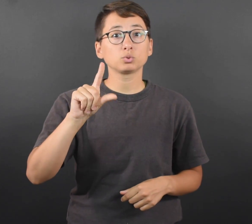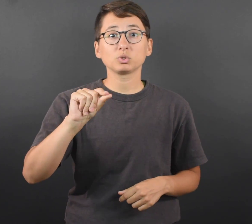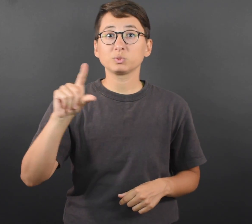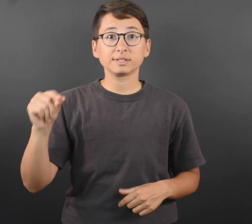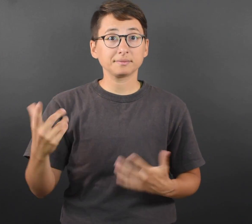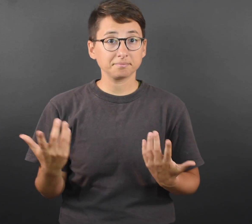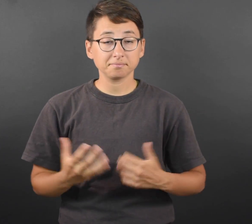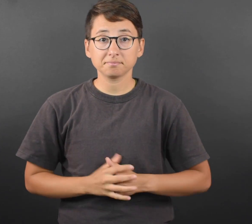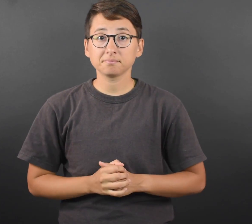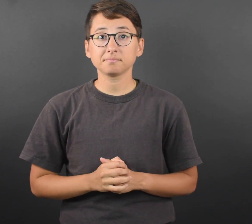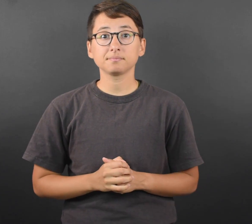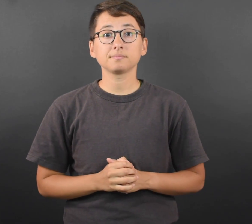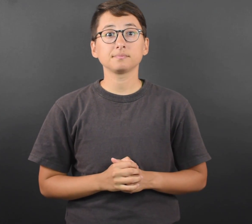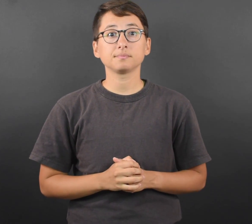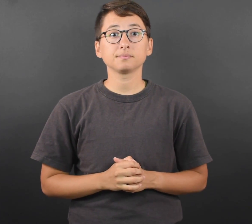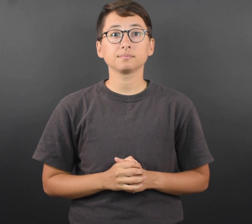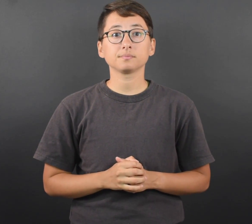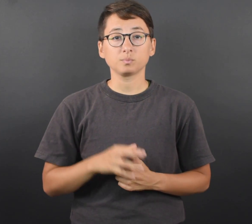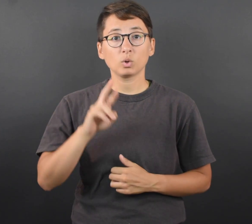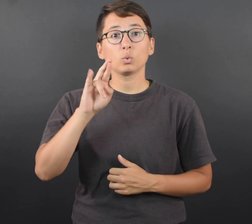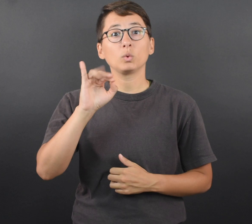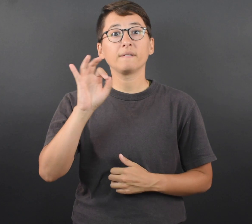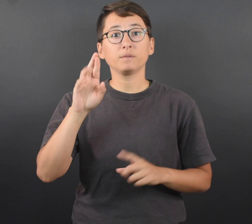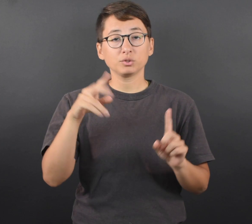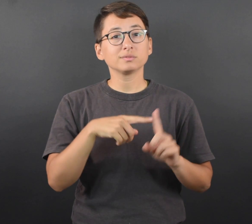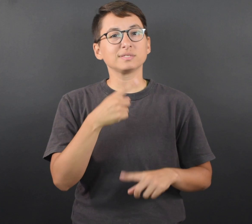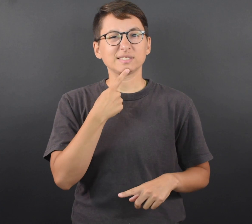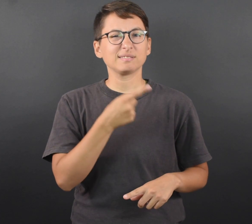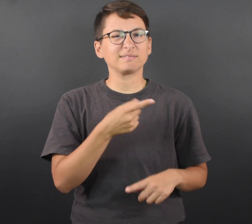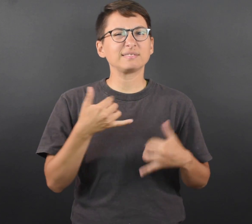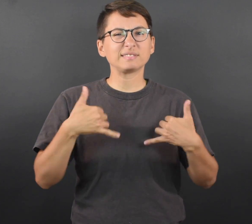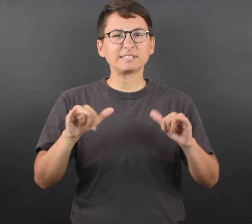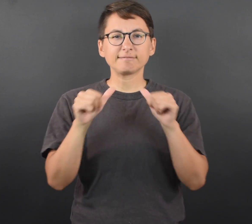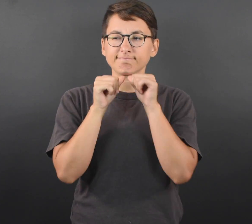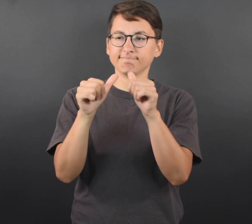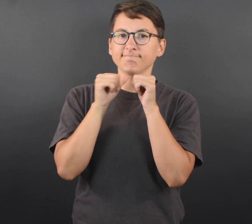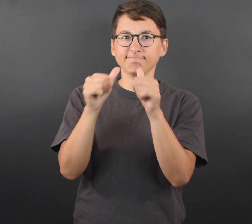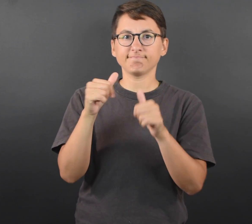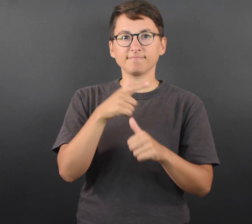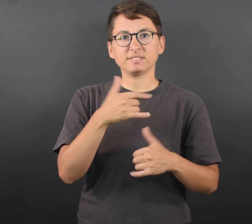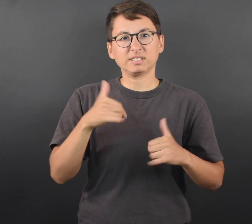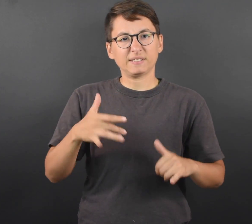Rieffer said she was in denial that she was still ill. "It's just hard to admit